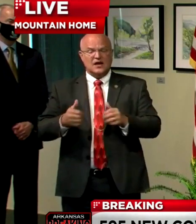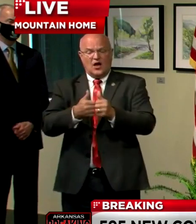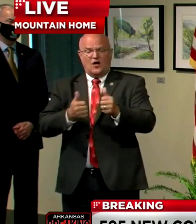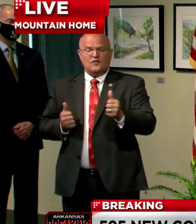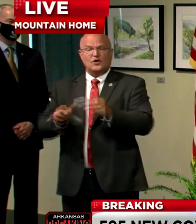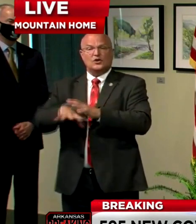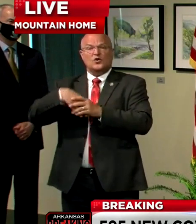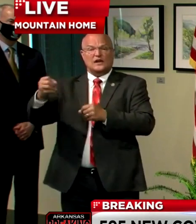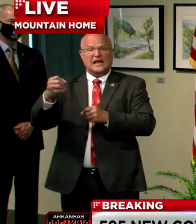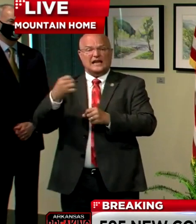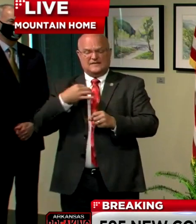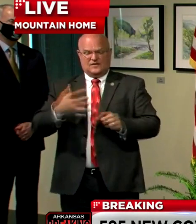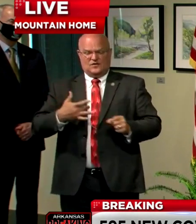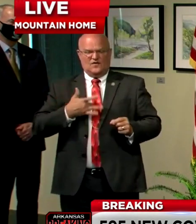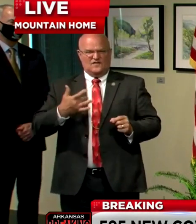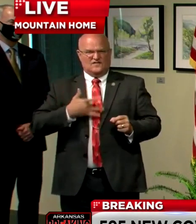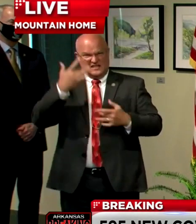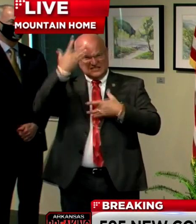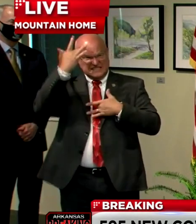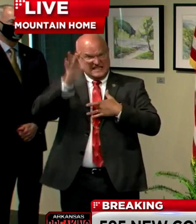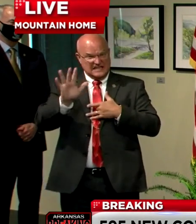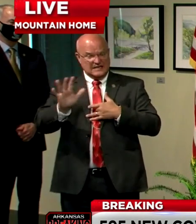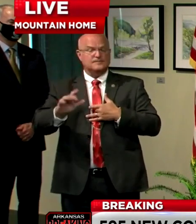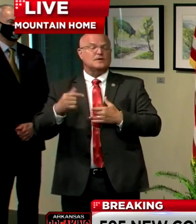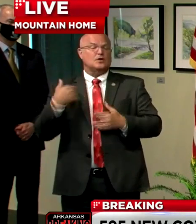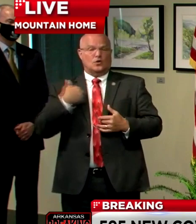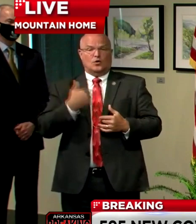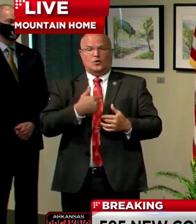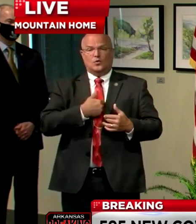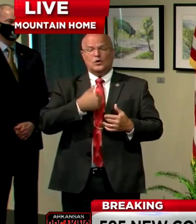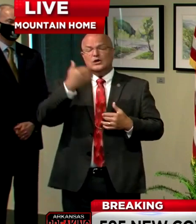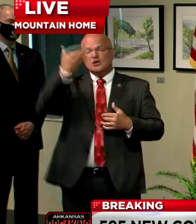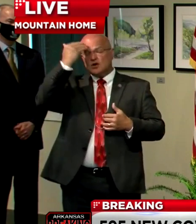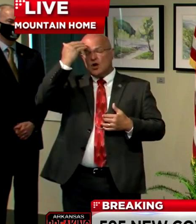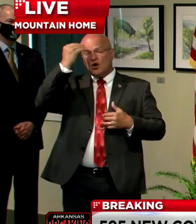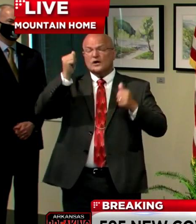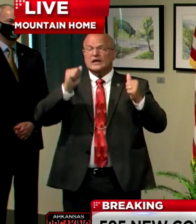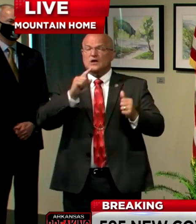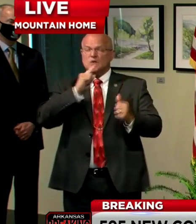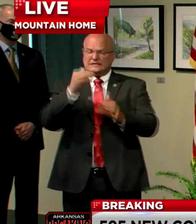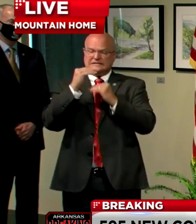WEARINGMASKS WITHOUT PUBLIC . WHEN THOSE THINGS ARE IN PLACE